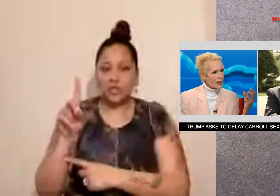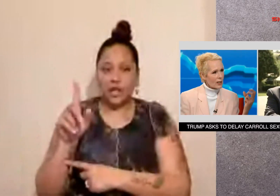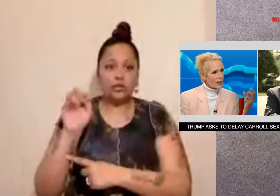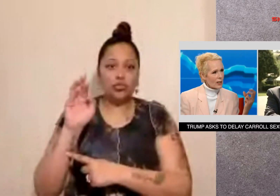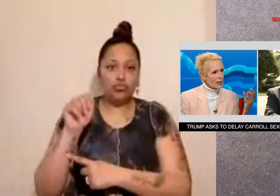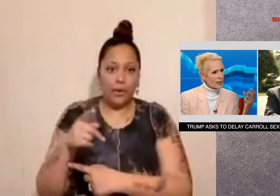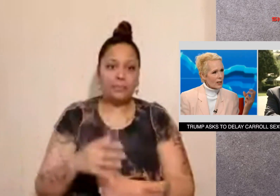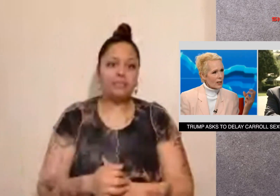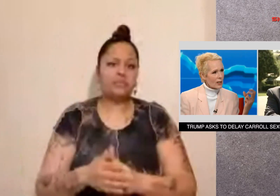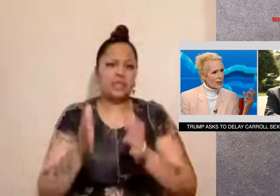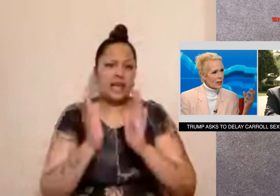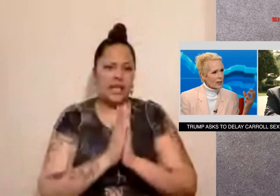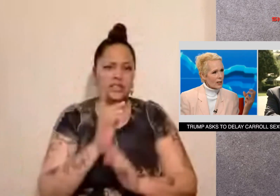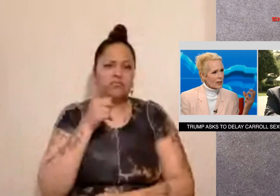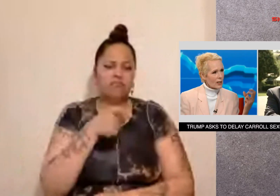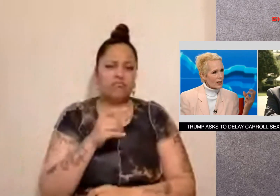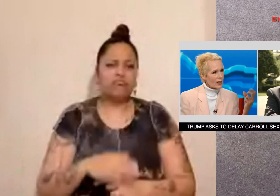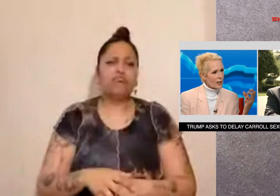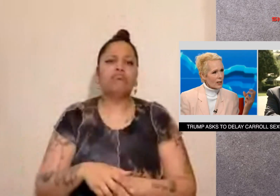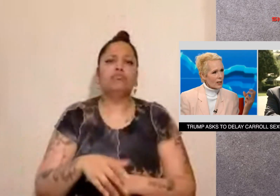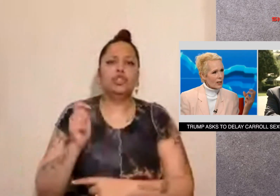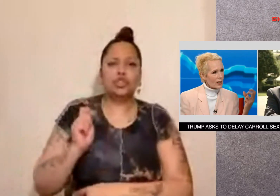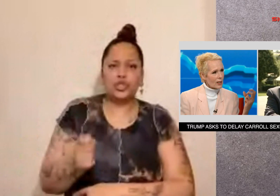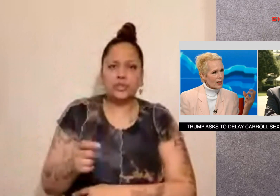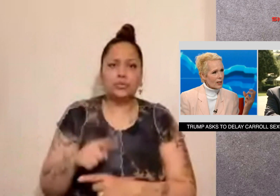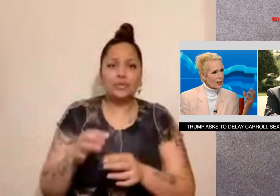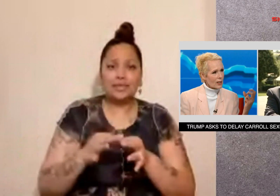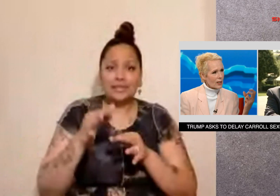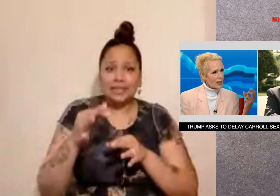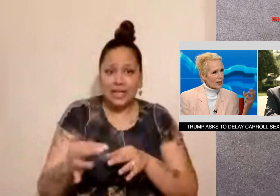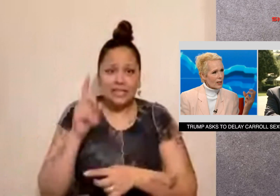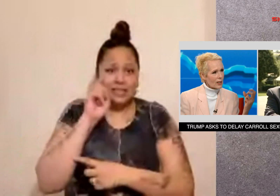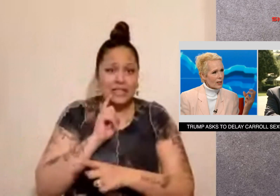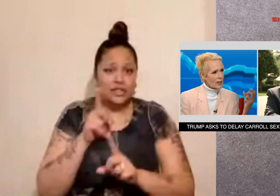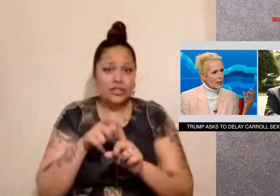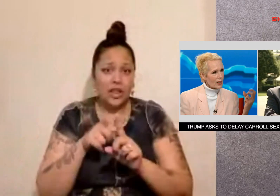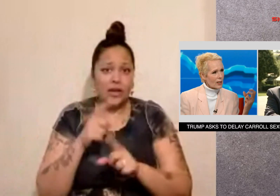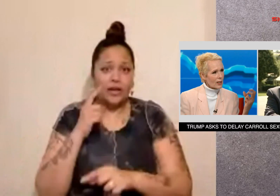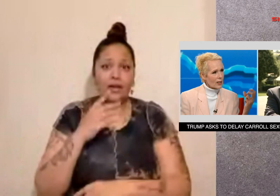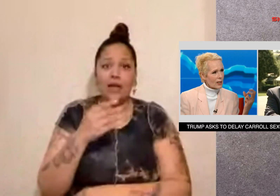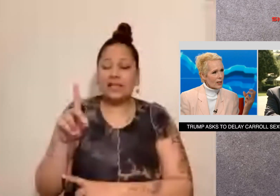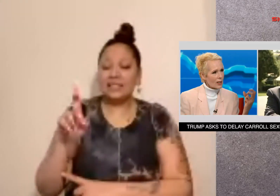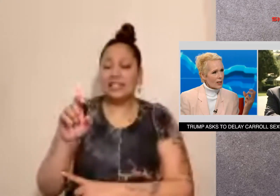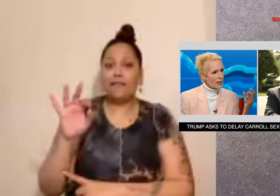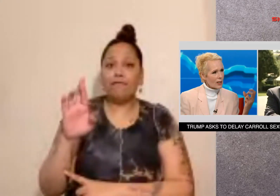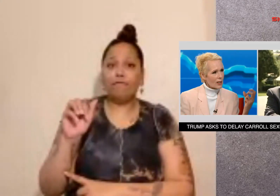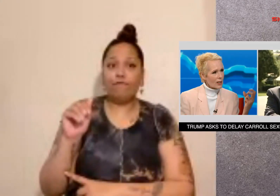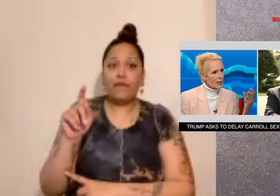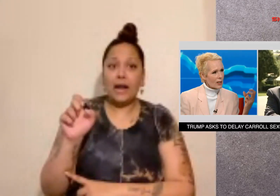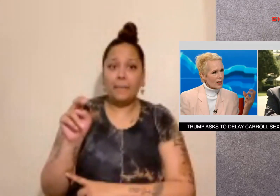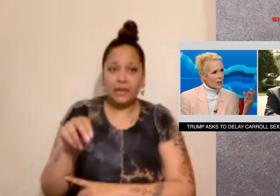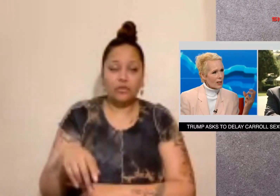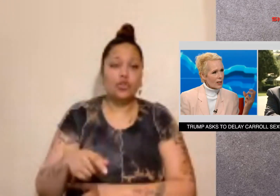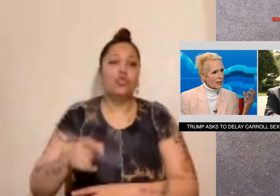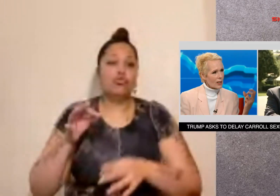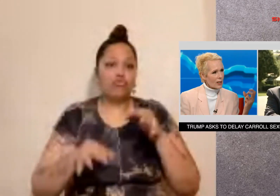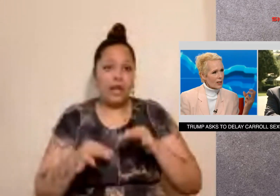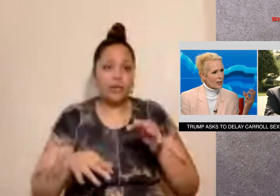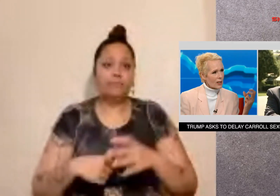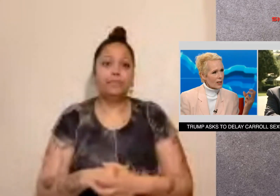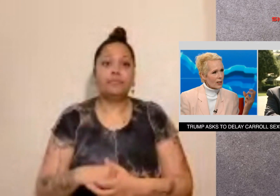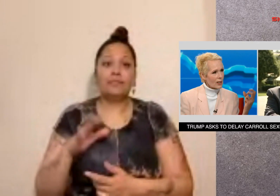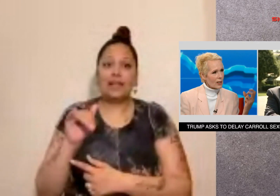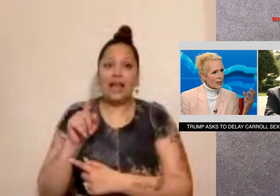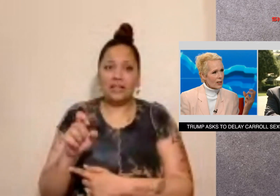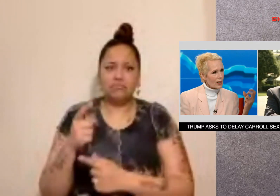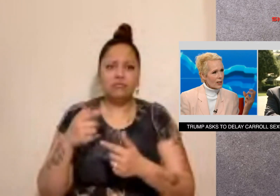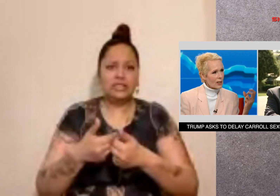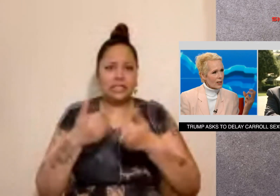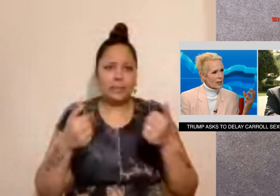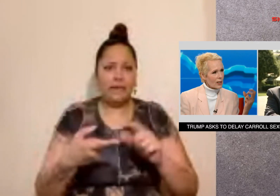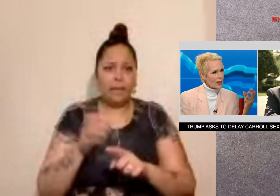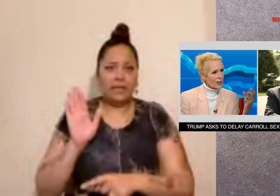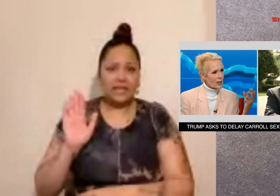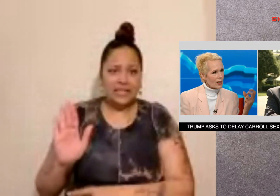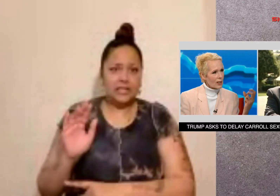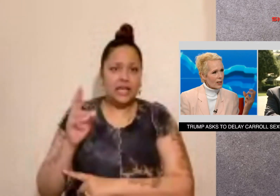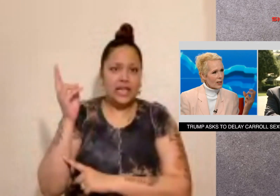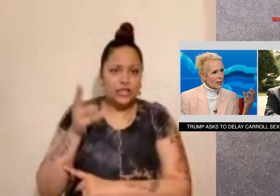President Donald Trump has asked a judge to delay a sexual assault and defamation trial